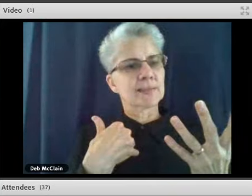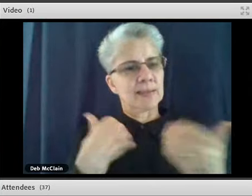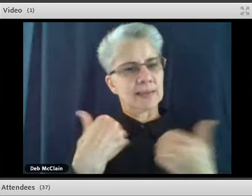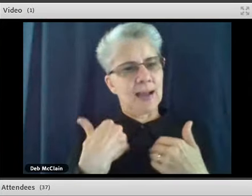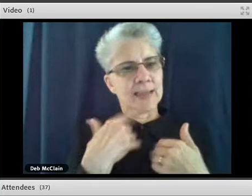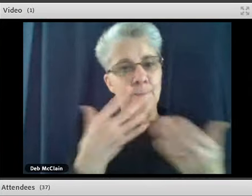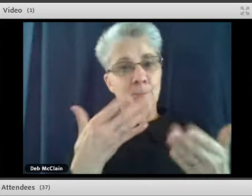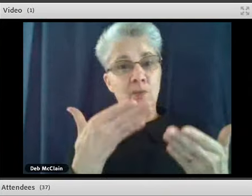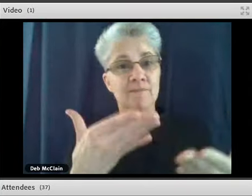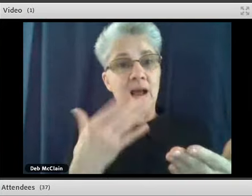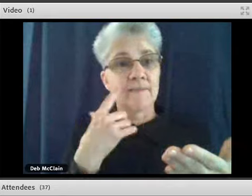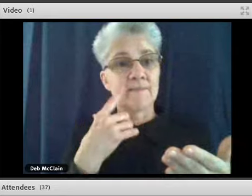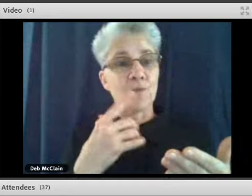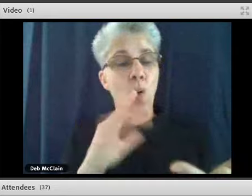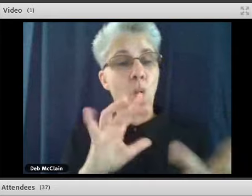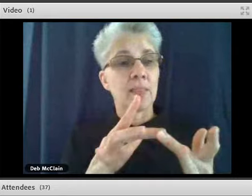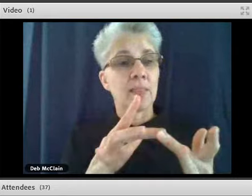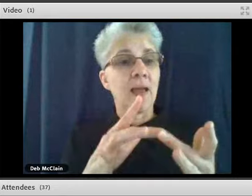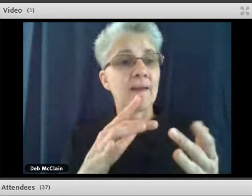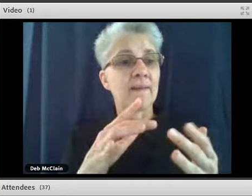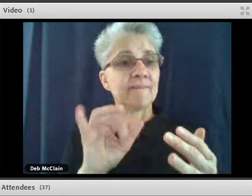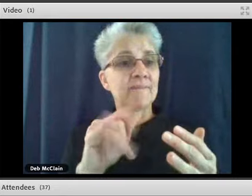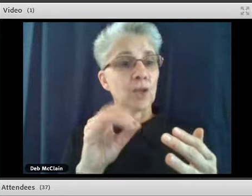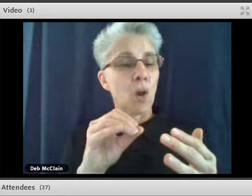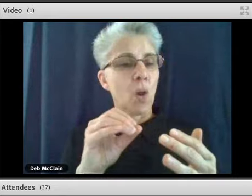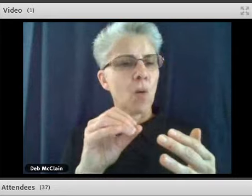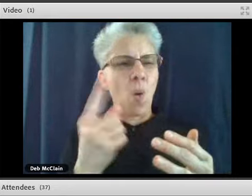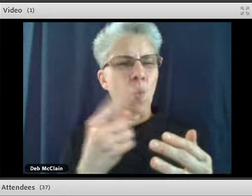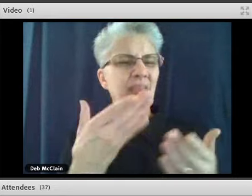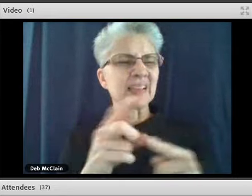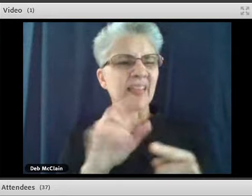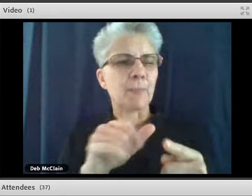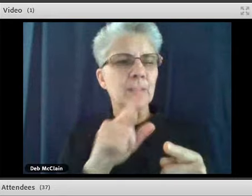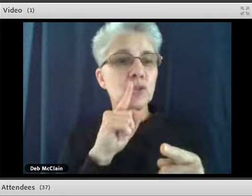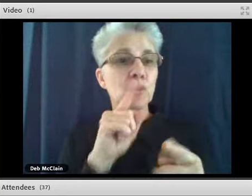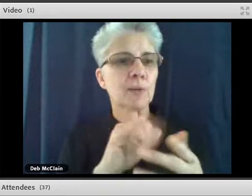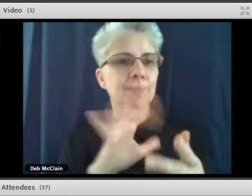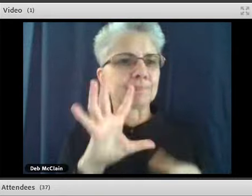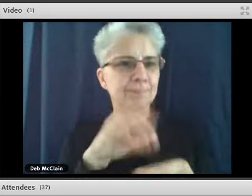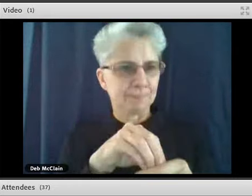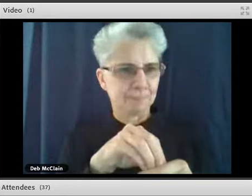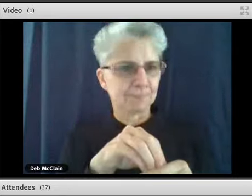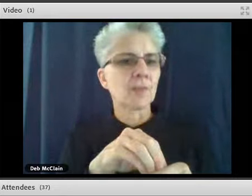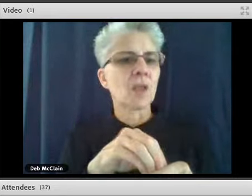that has content that's provided for an online video only, things like that.